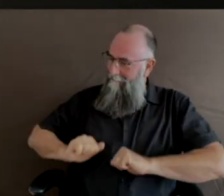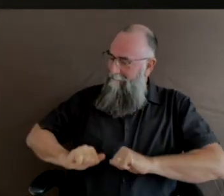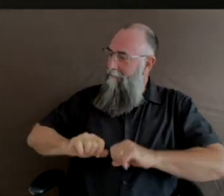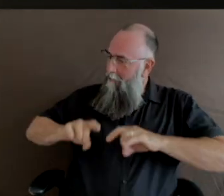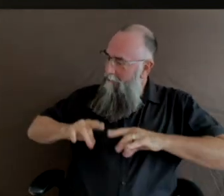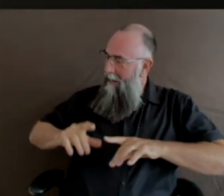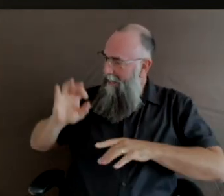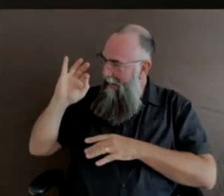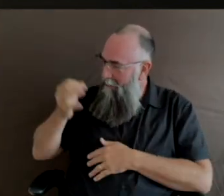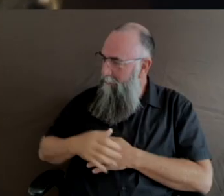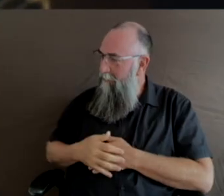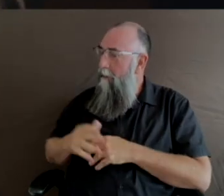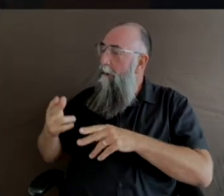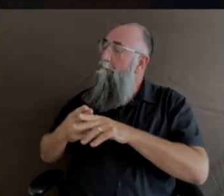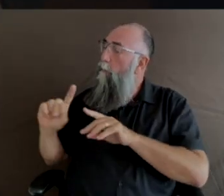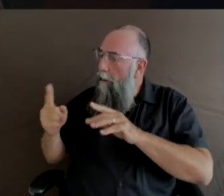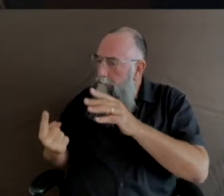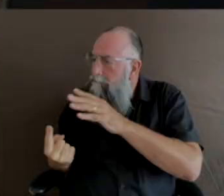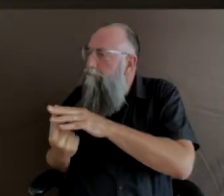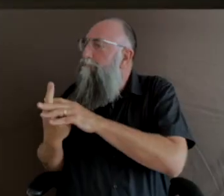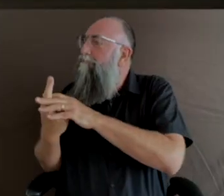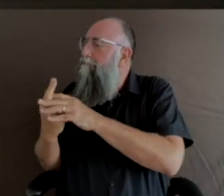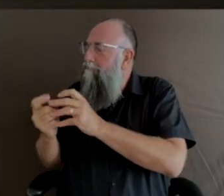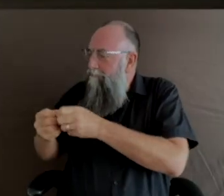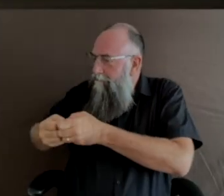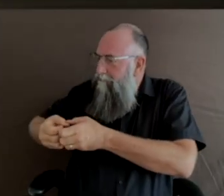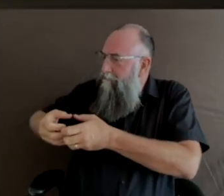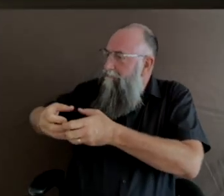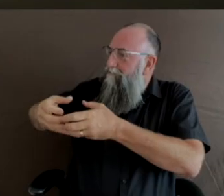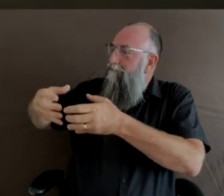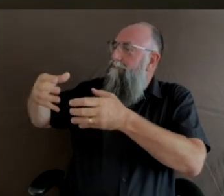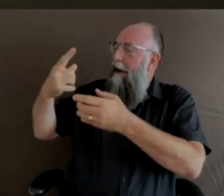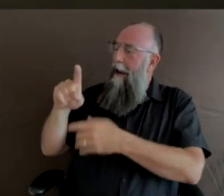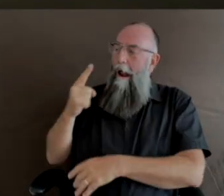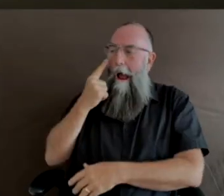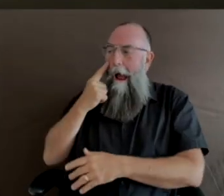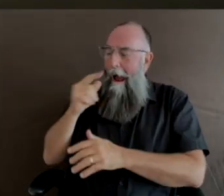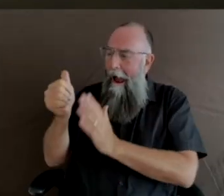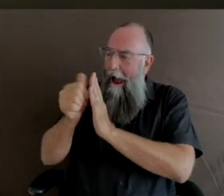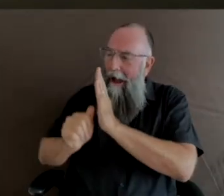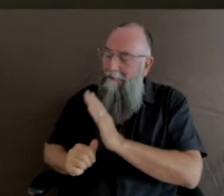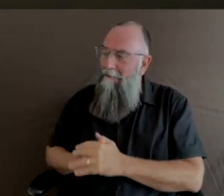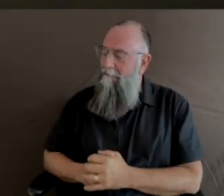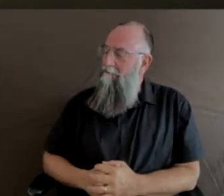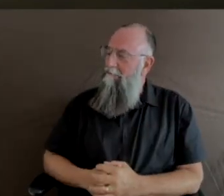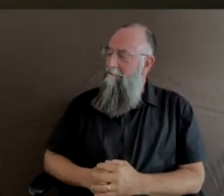and Experimental Arts. Thank you so much. Now tell me, when did you first kind of realise that you wanted